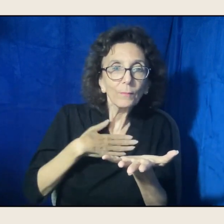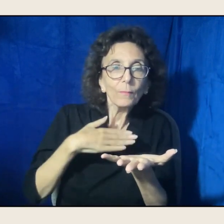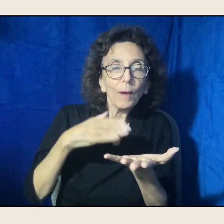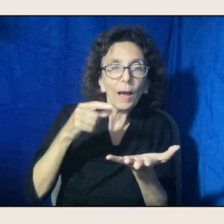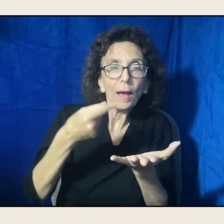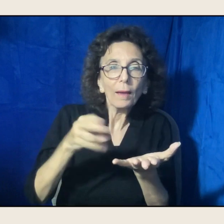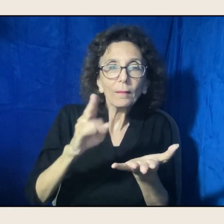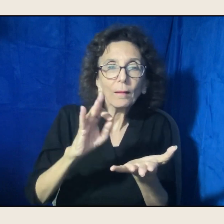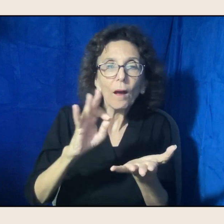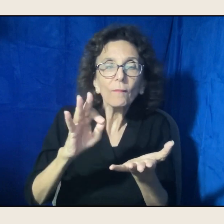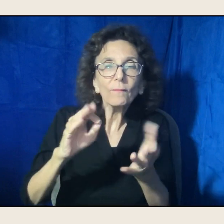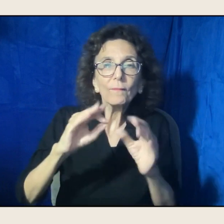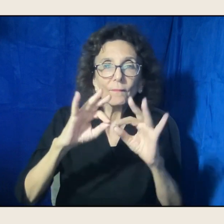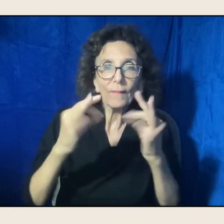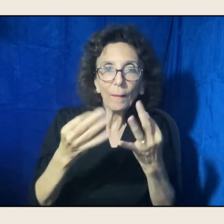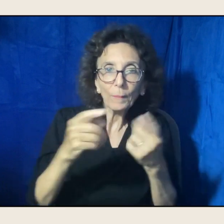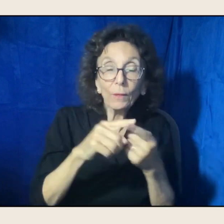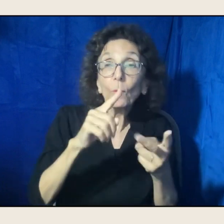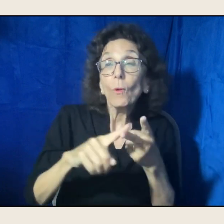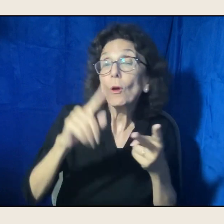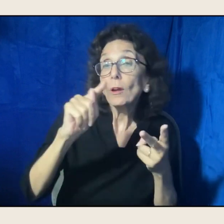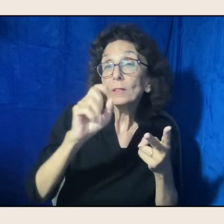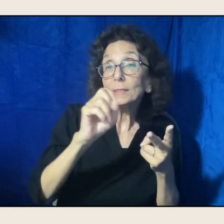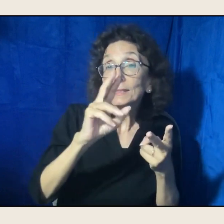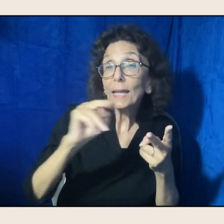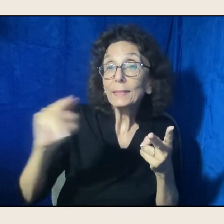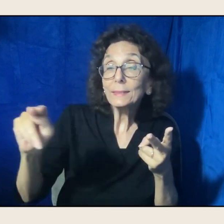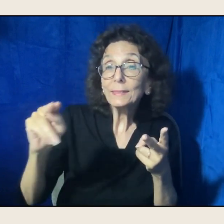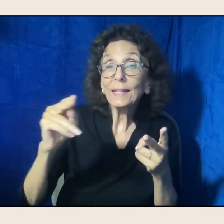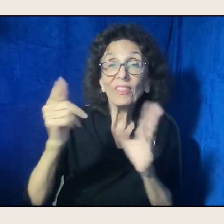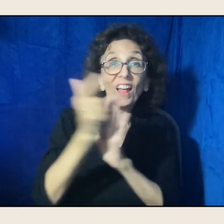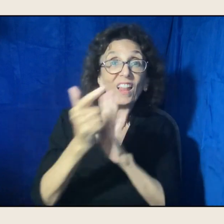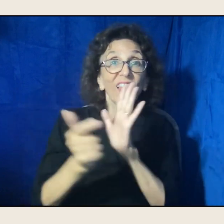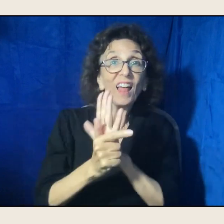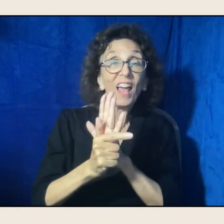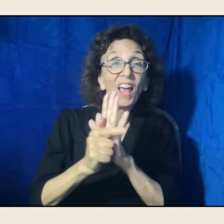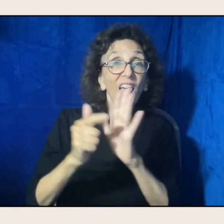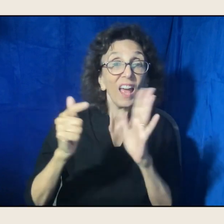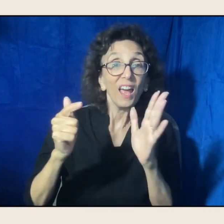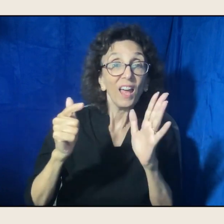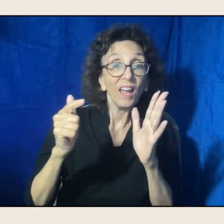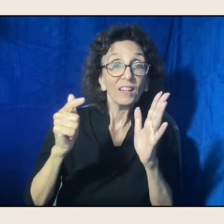Or in Tennessee, land loss and the policy around Black farmers.